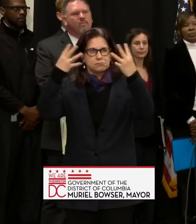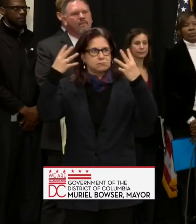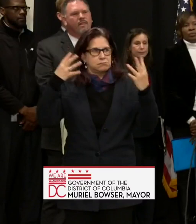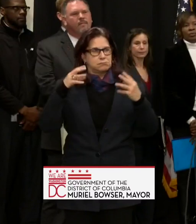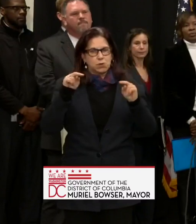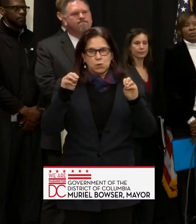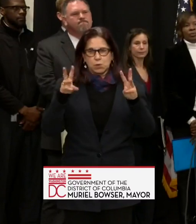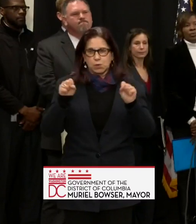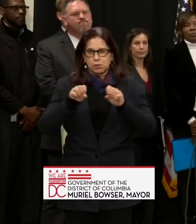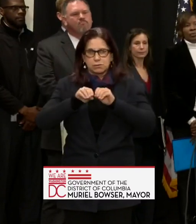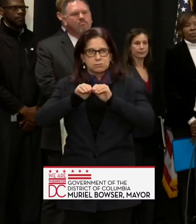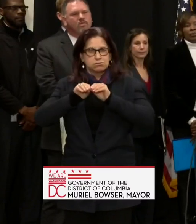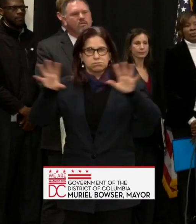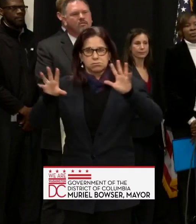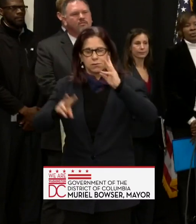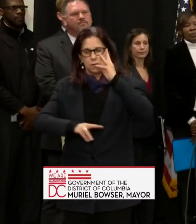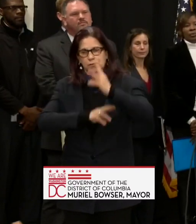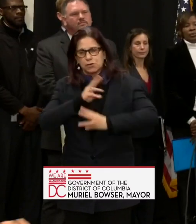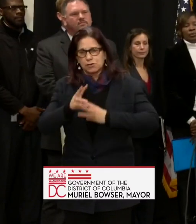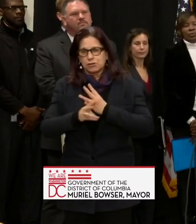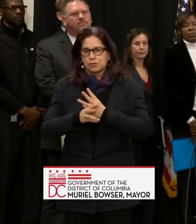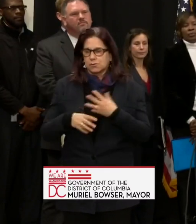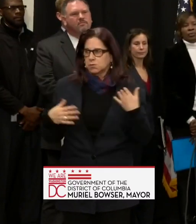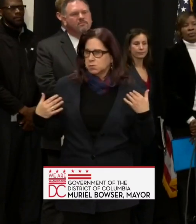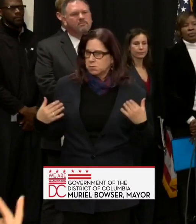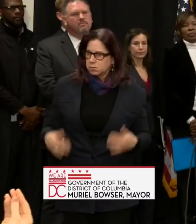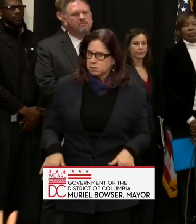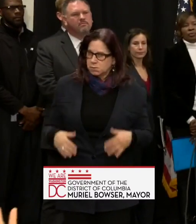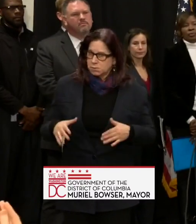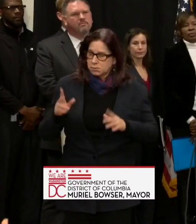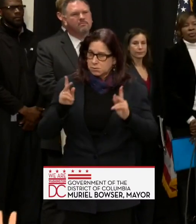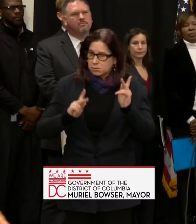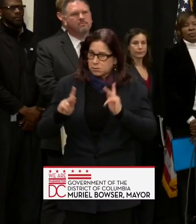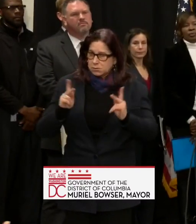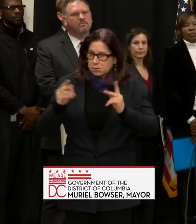WASHINGTON, D.C., AND IT IS IMPORTANT THAT THEY ARE PREPARED